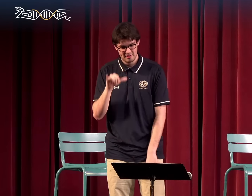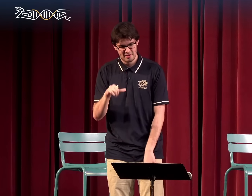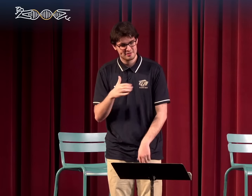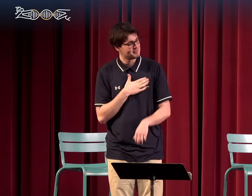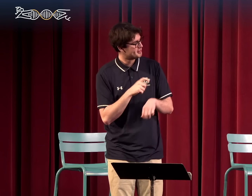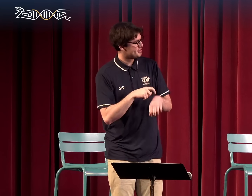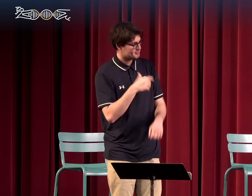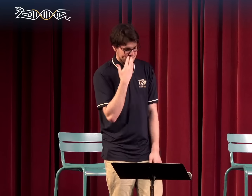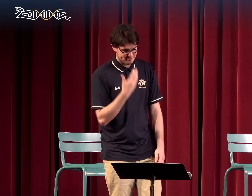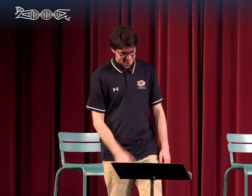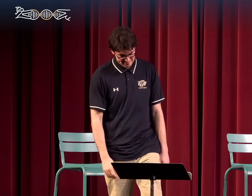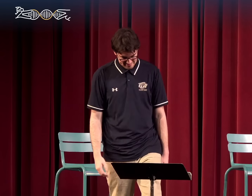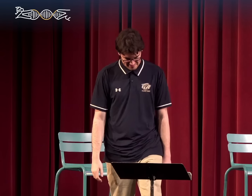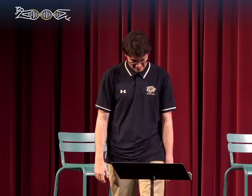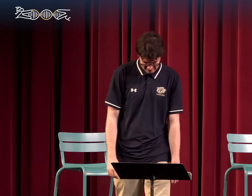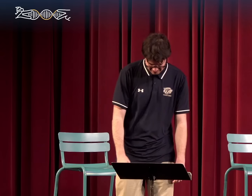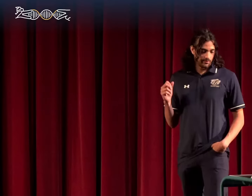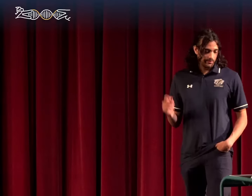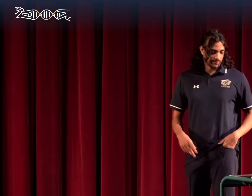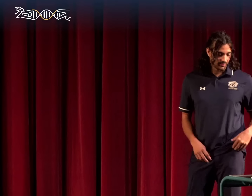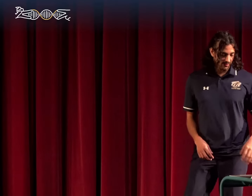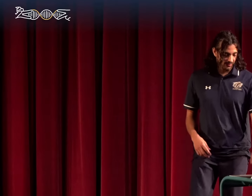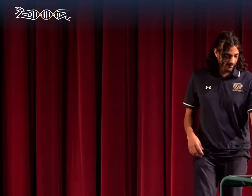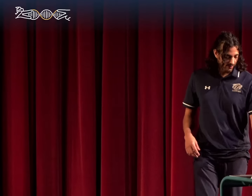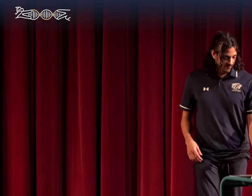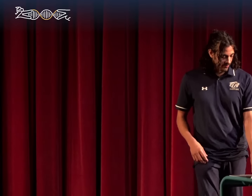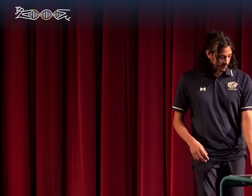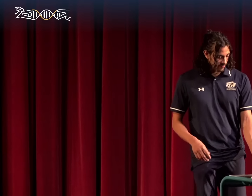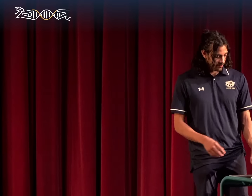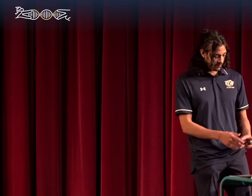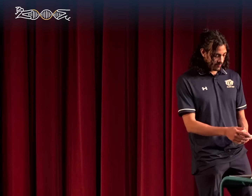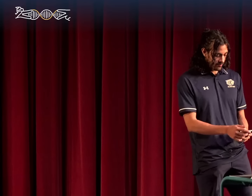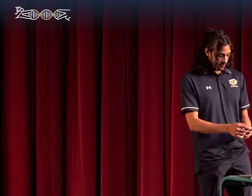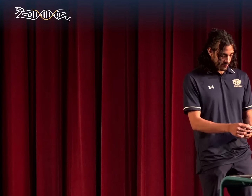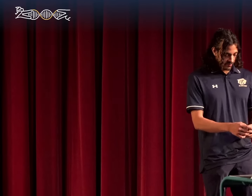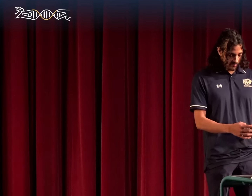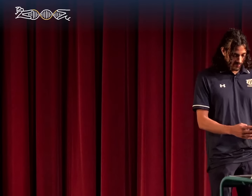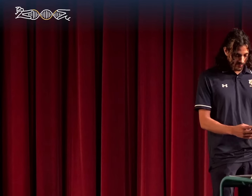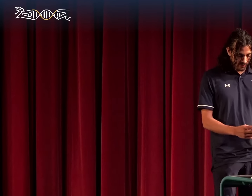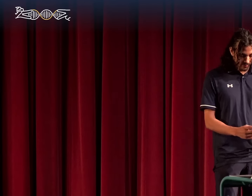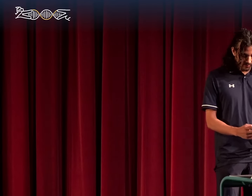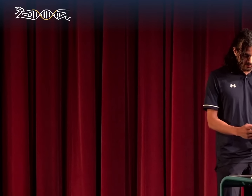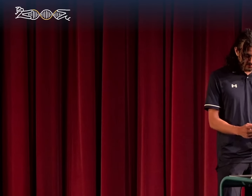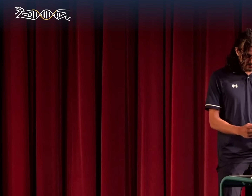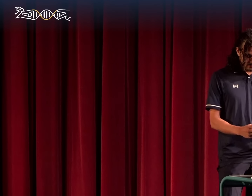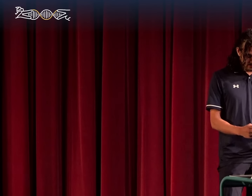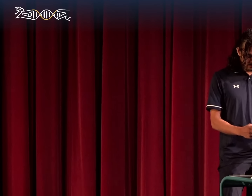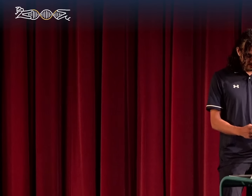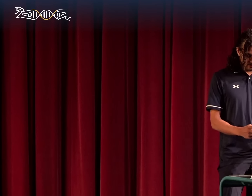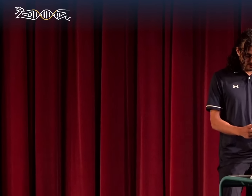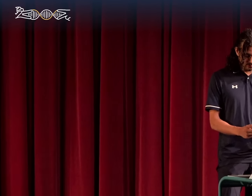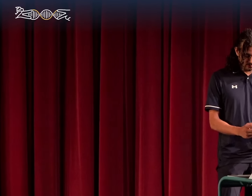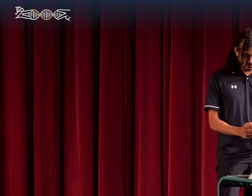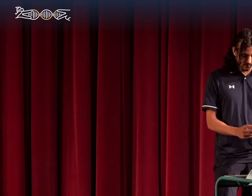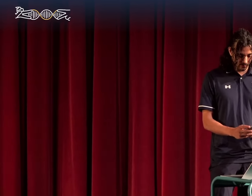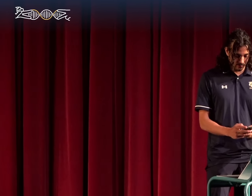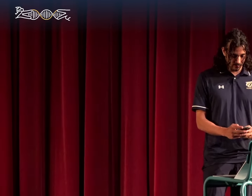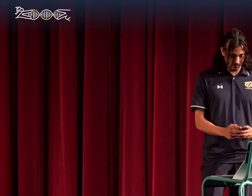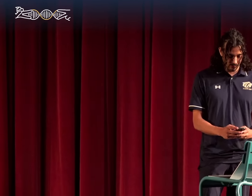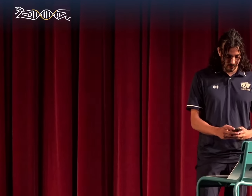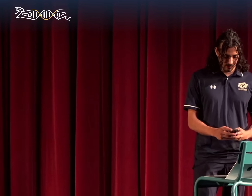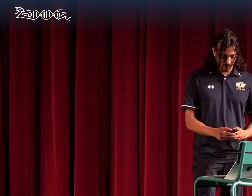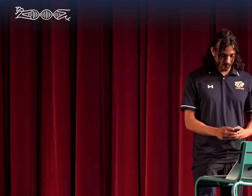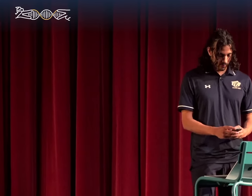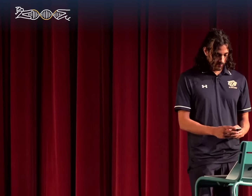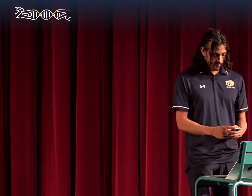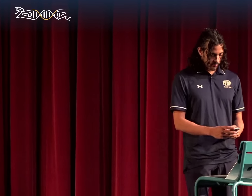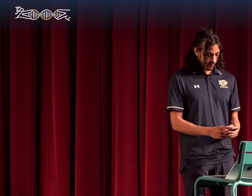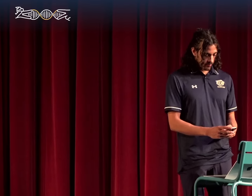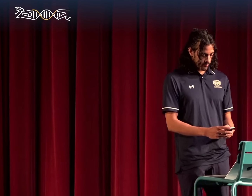Thank you.